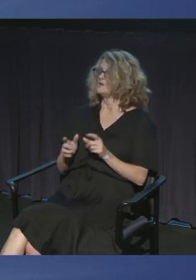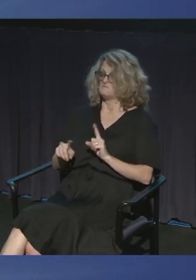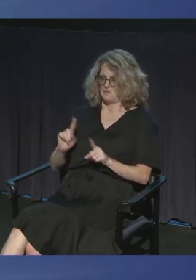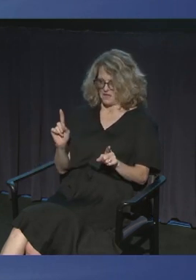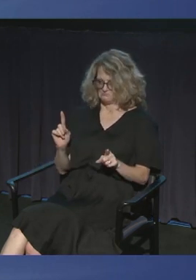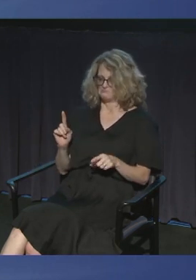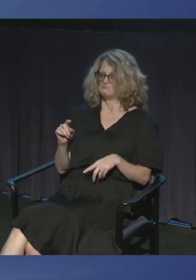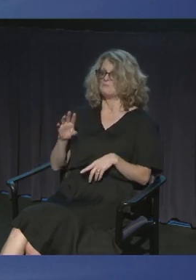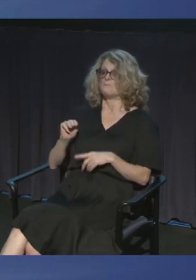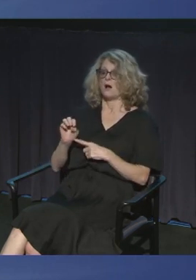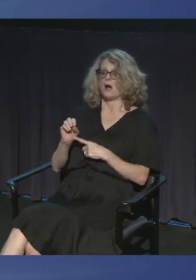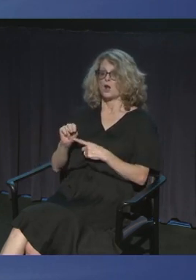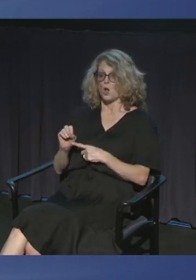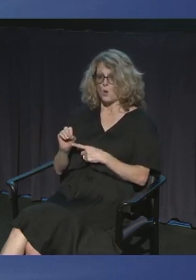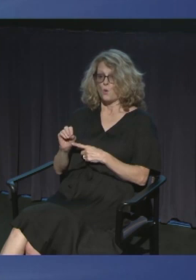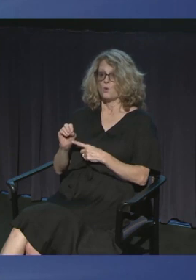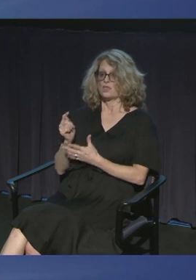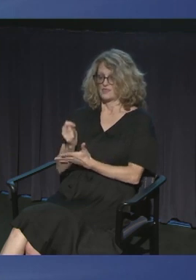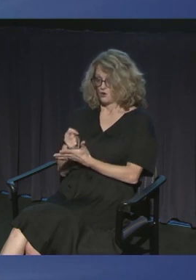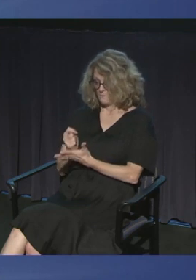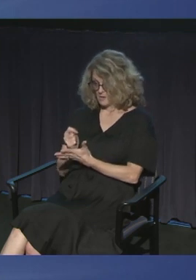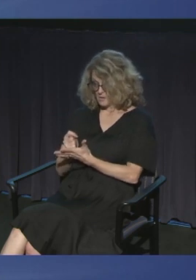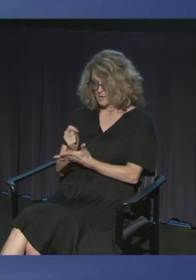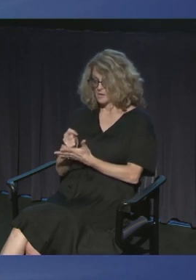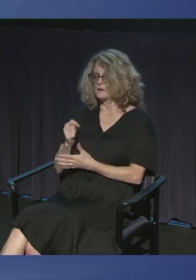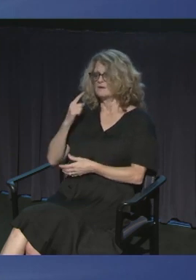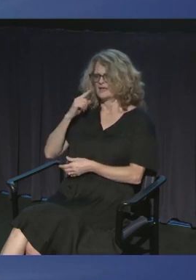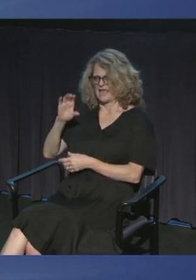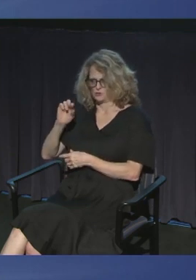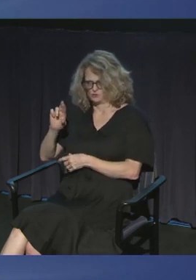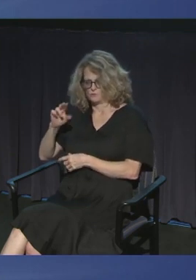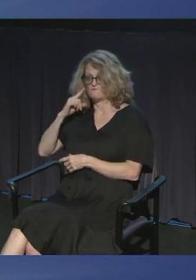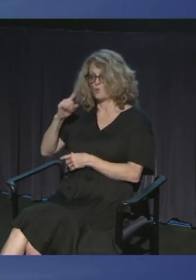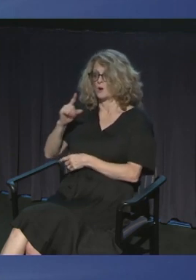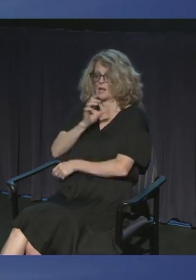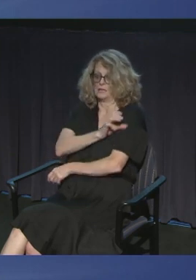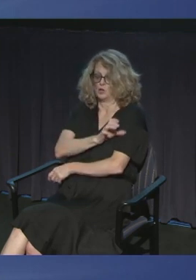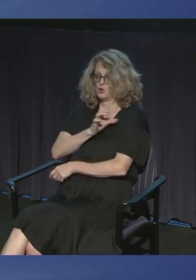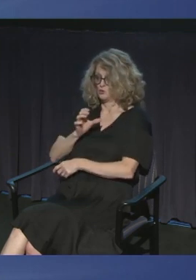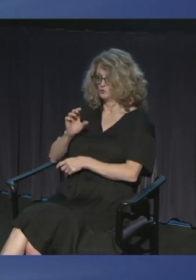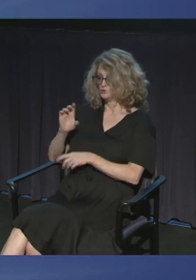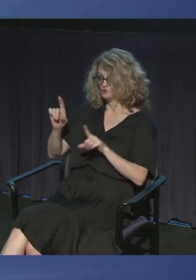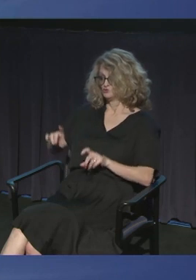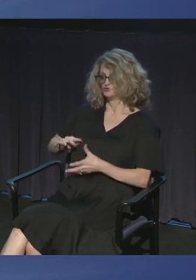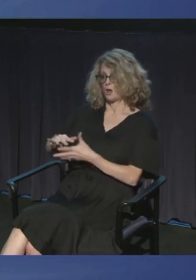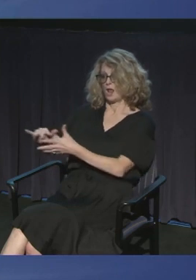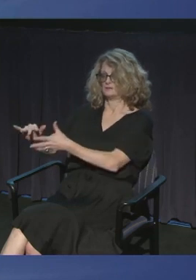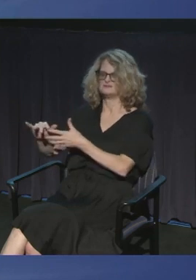MONOTHERAPY OF STING IN CANCER FOR CLINICAL TRIAL, RESULTS HAVE BEEN VERY DISAPPOINTING.